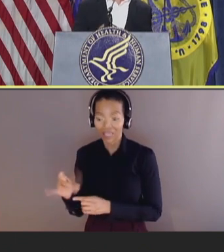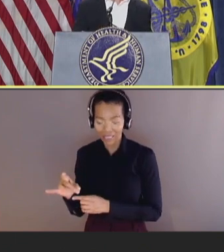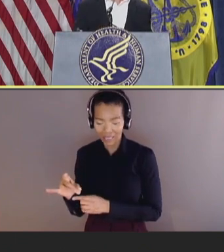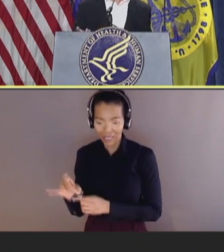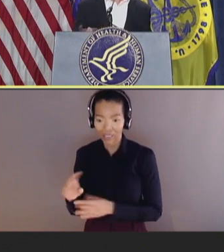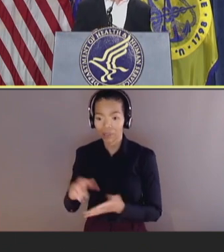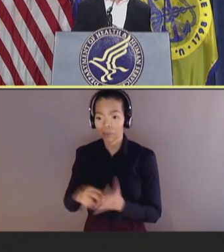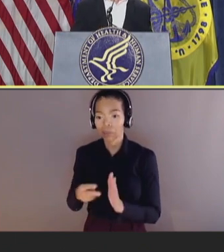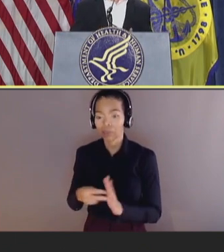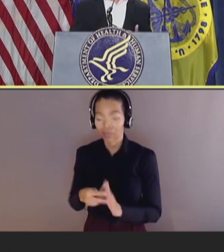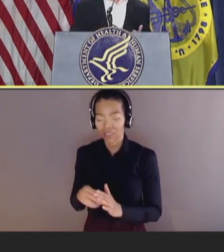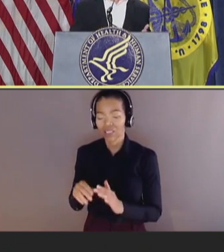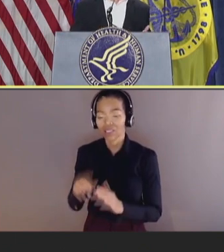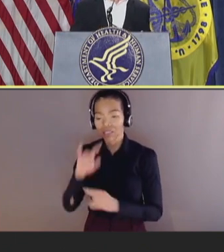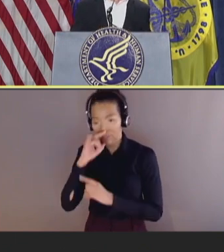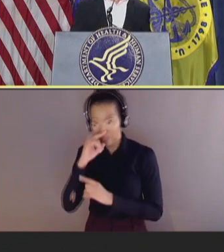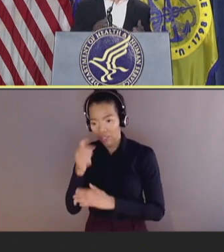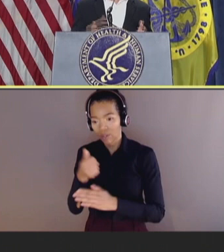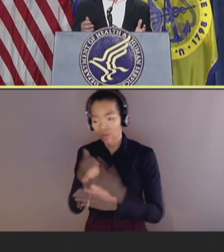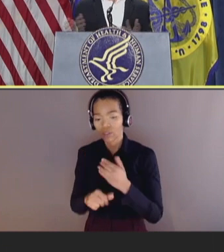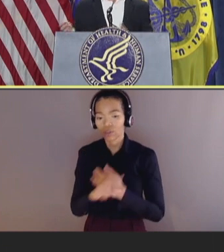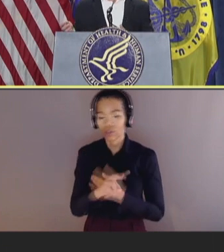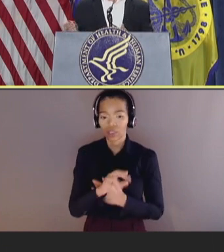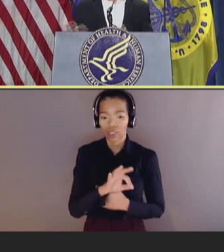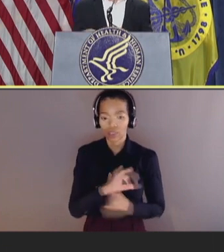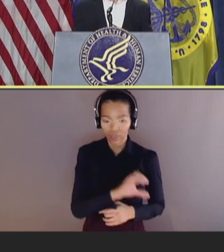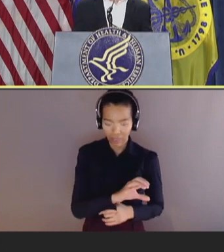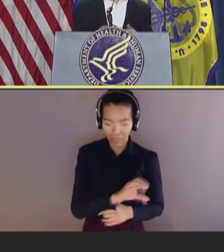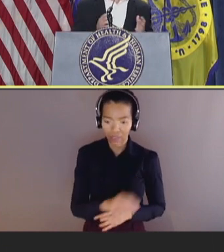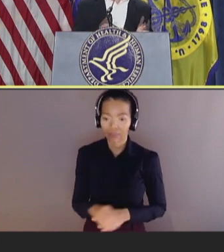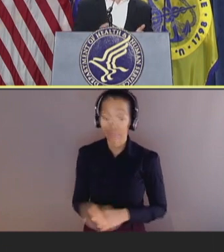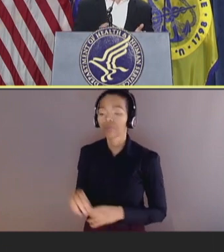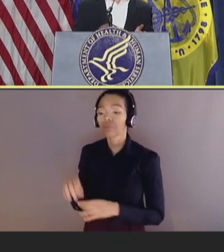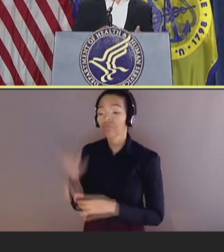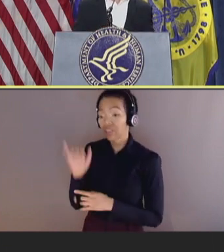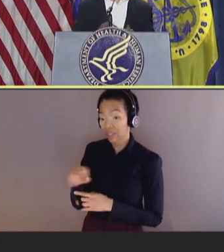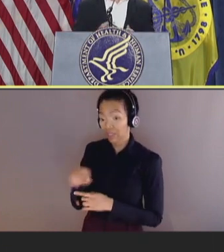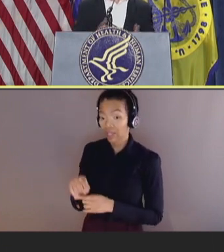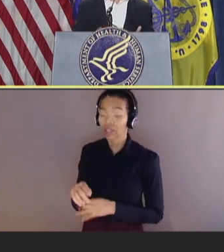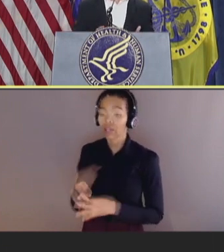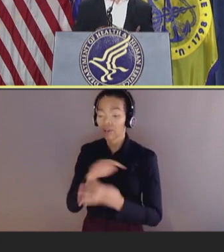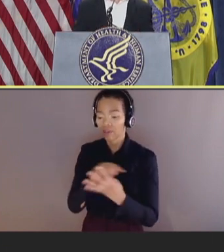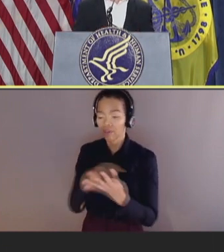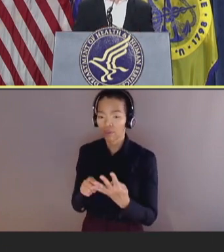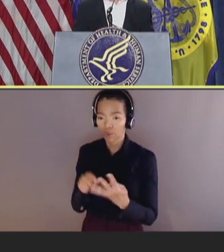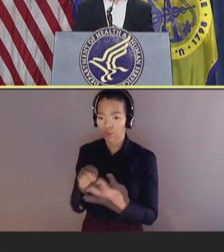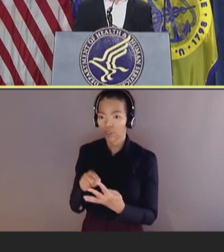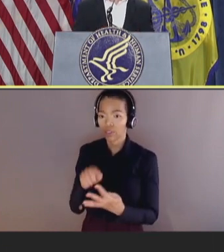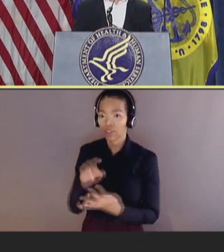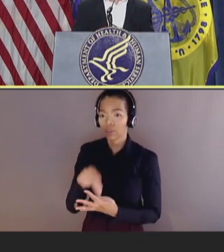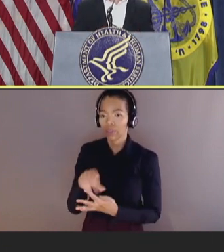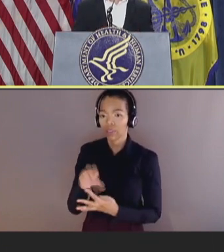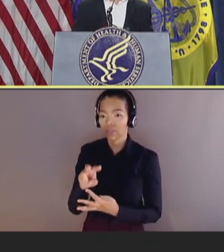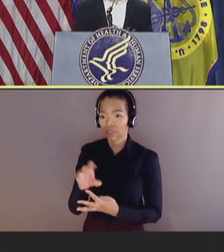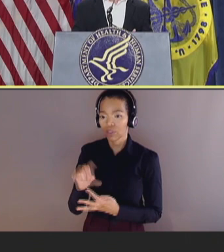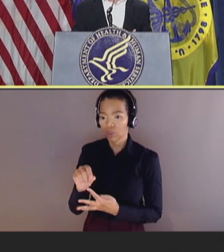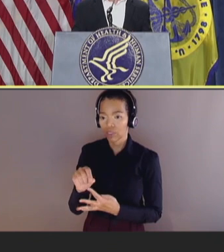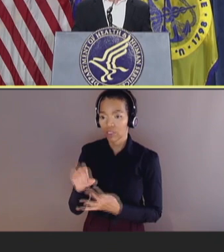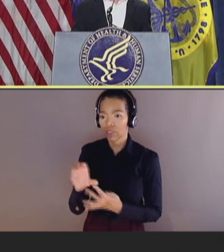VFC. And we looked across four vaccine types, PCV 20, COVID-19, maternal RSV, and shingles,